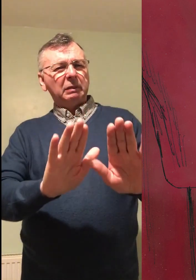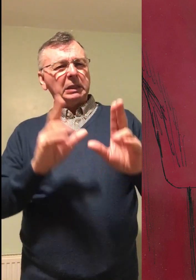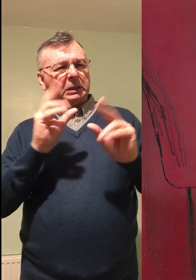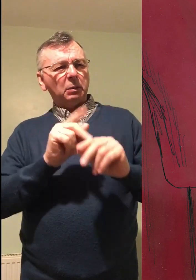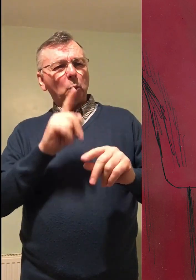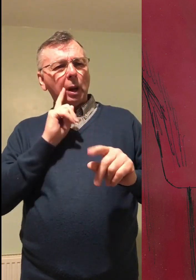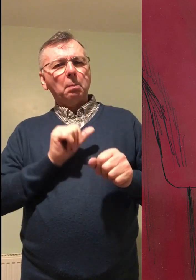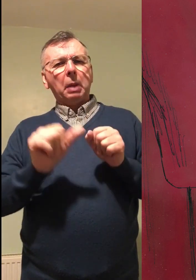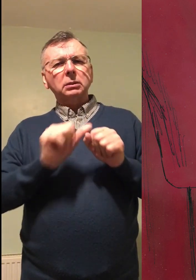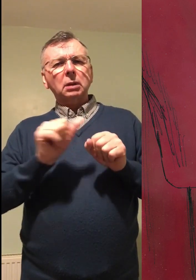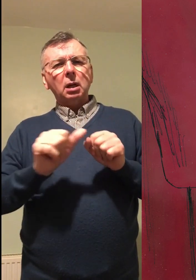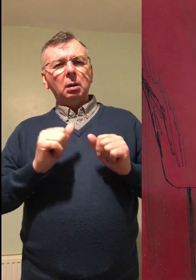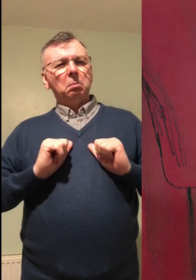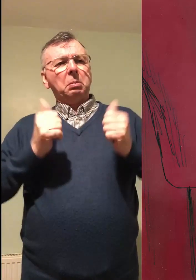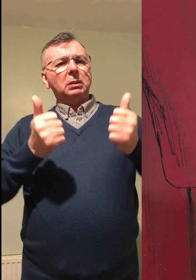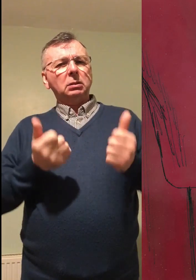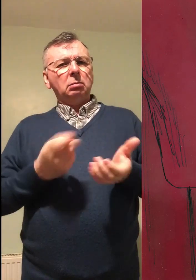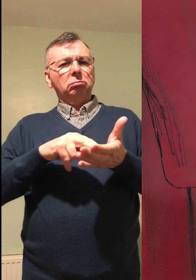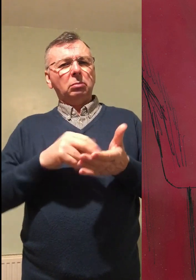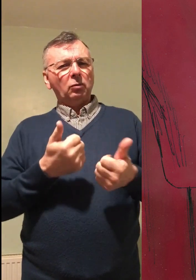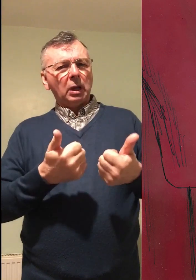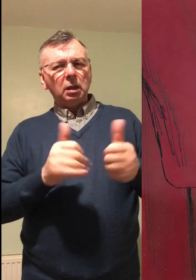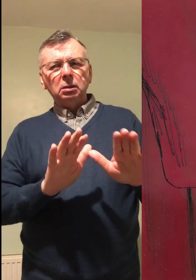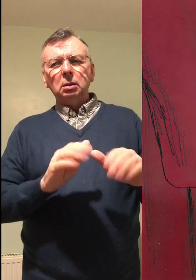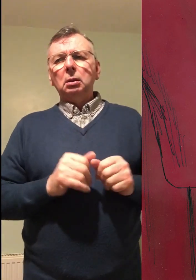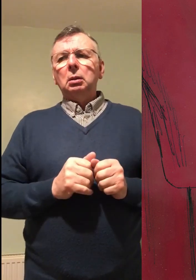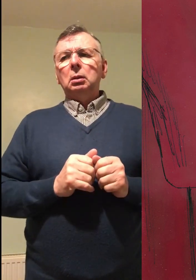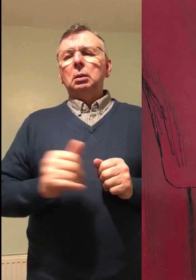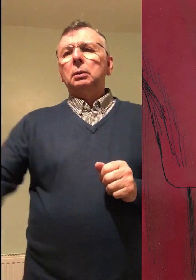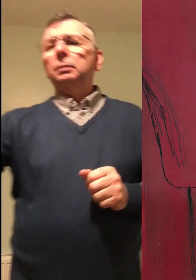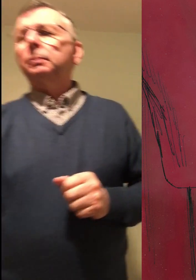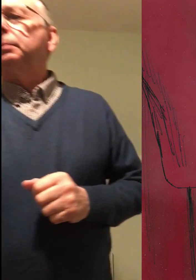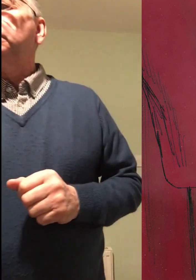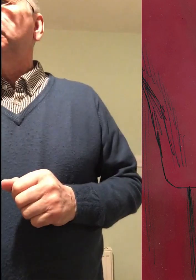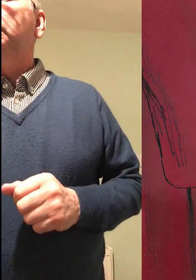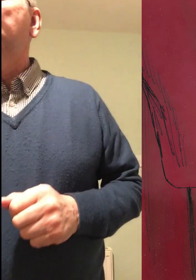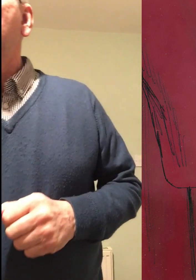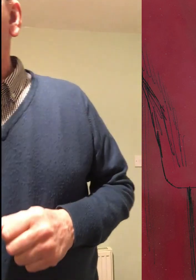he will get better.” Jesus had been speaking of his death, but his disciples thought he